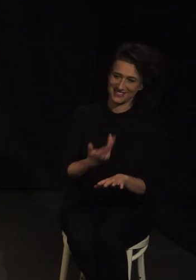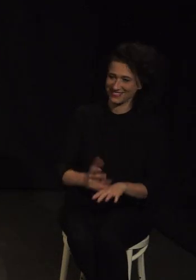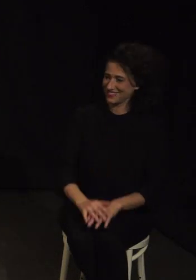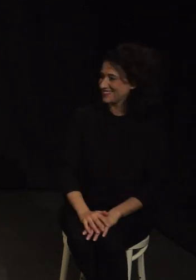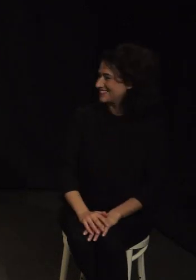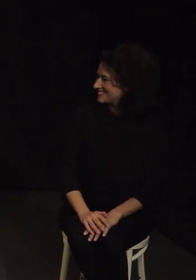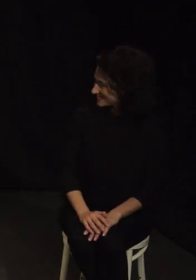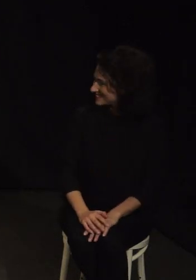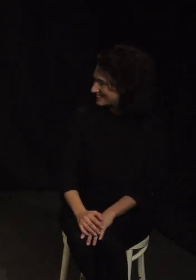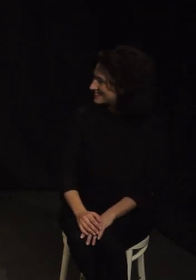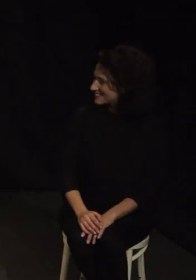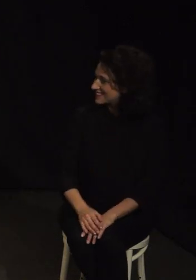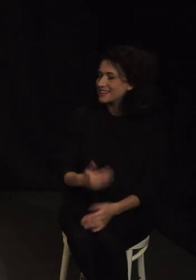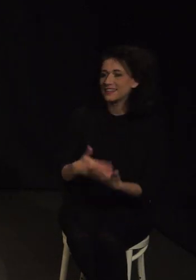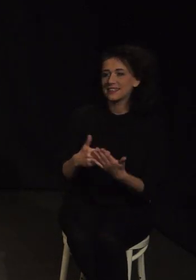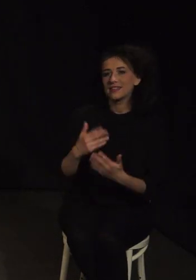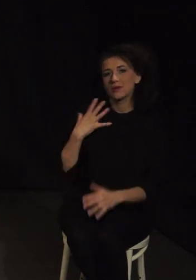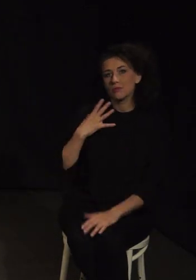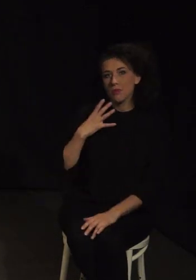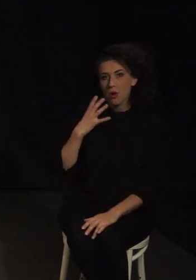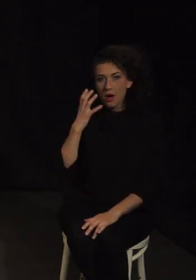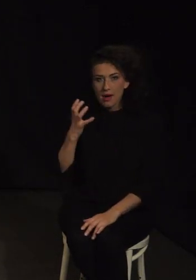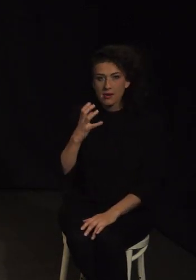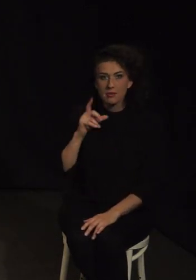This is the wealth of "Pan Tadeusz."